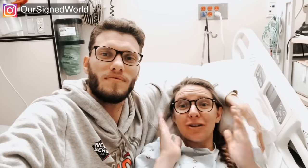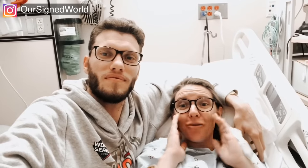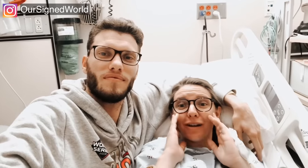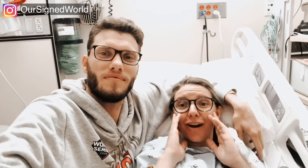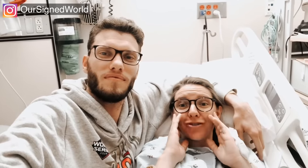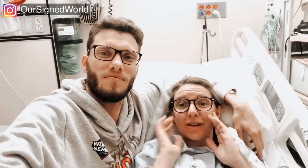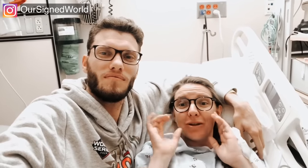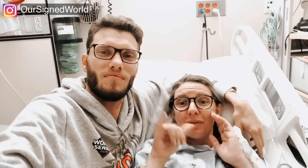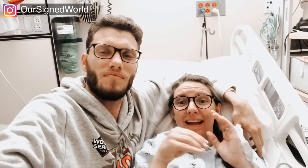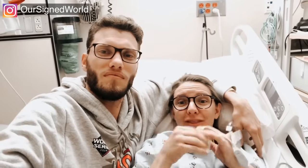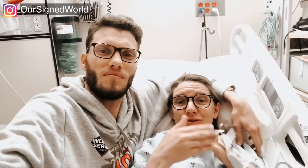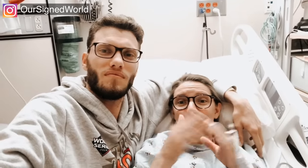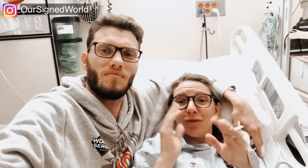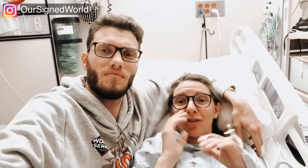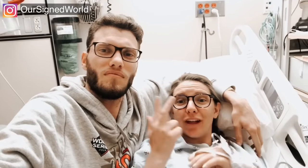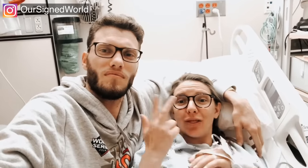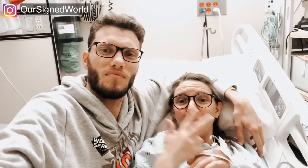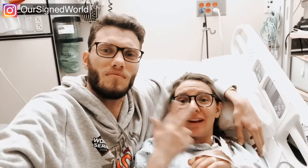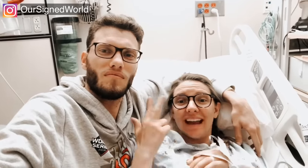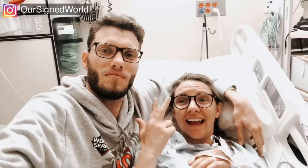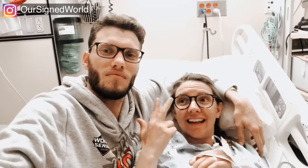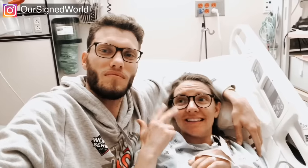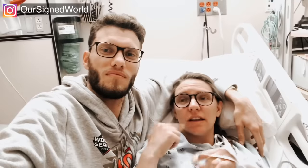oh my gosh we could be in this room for like three days.